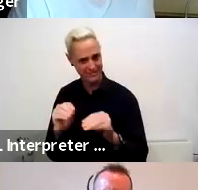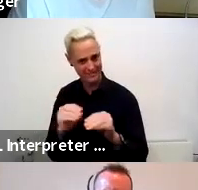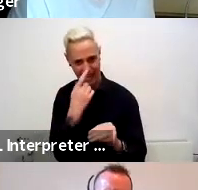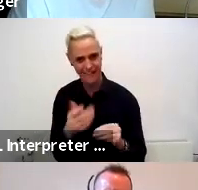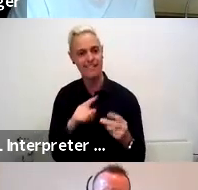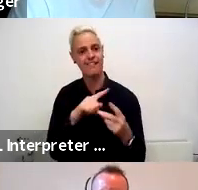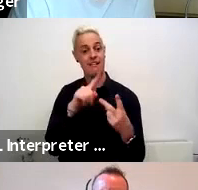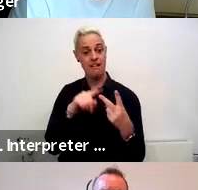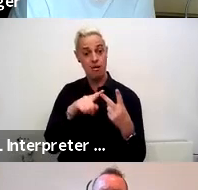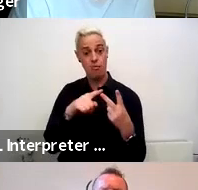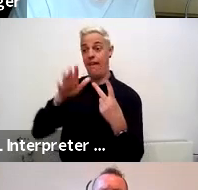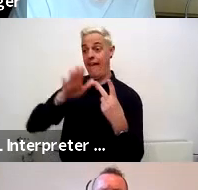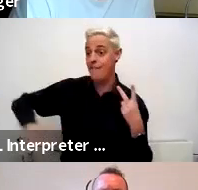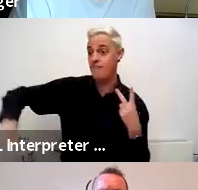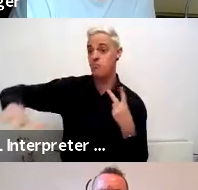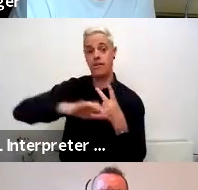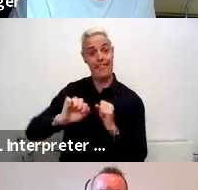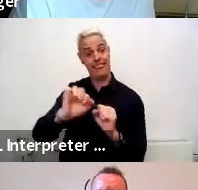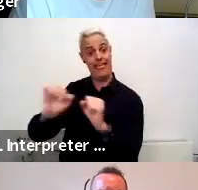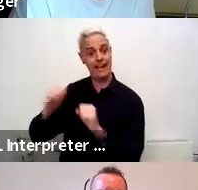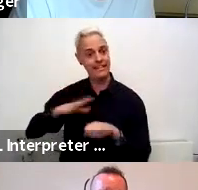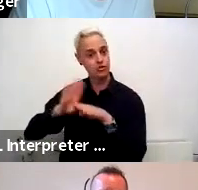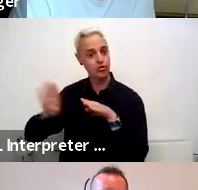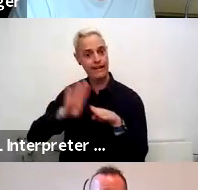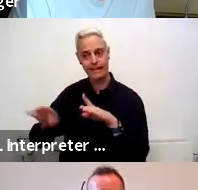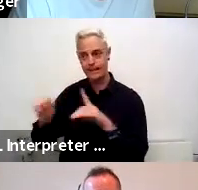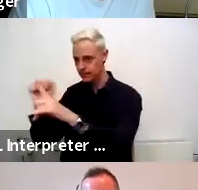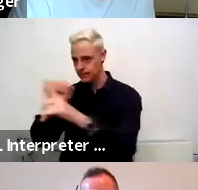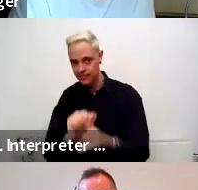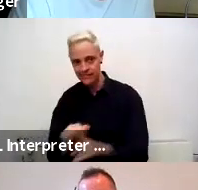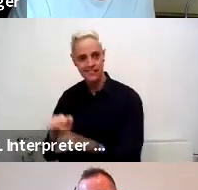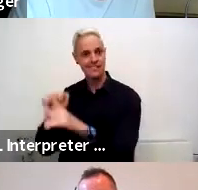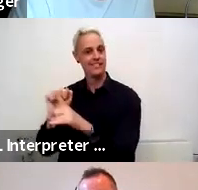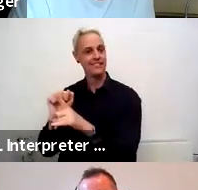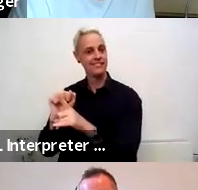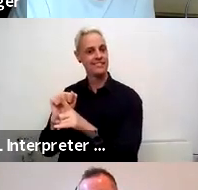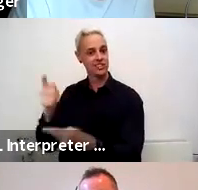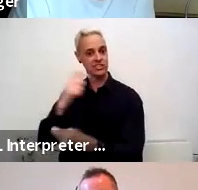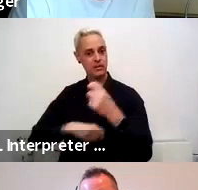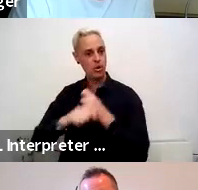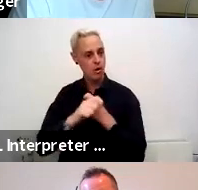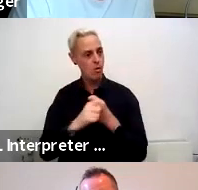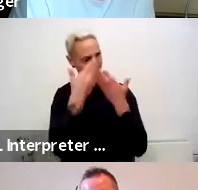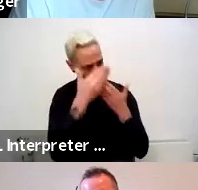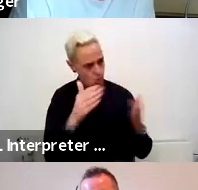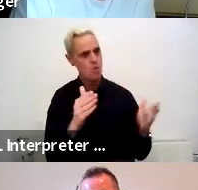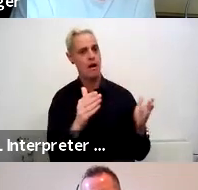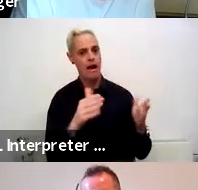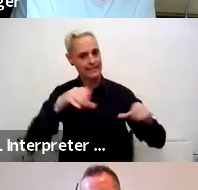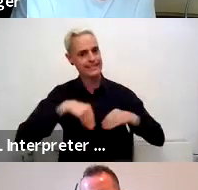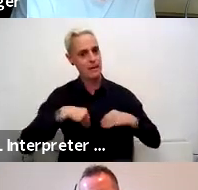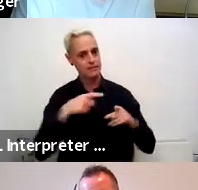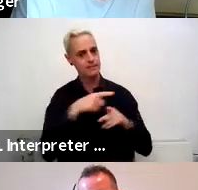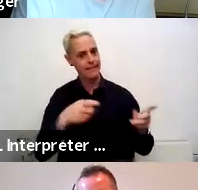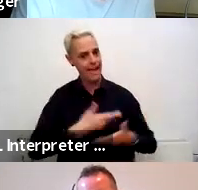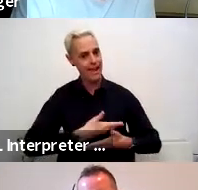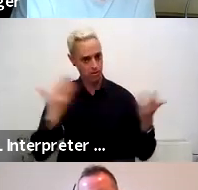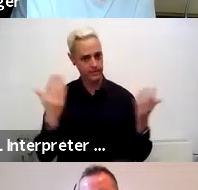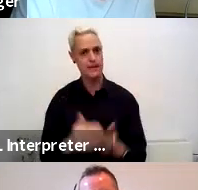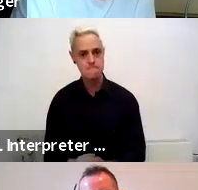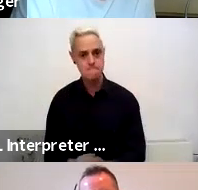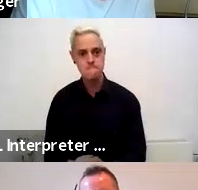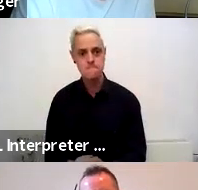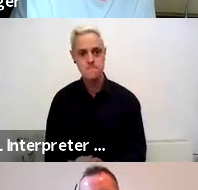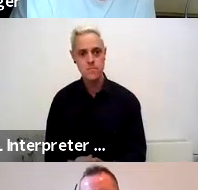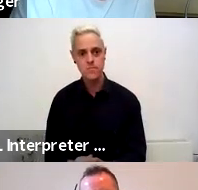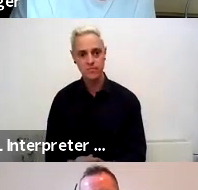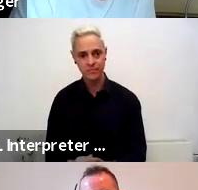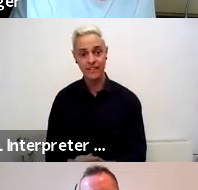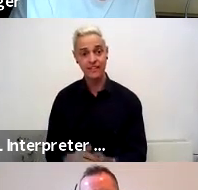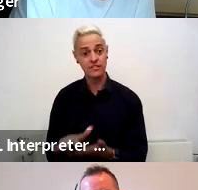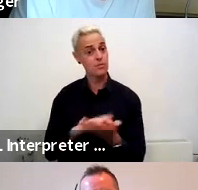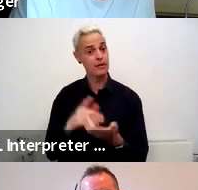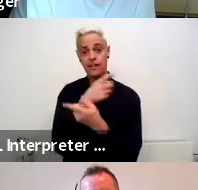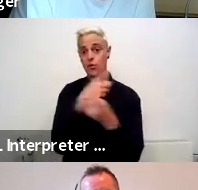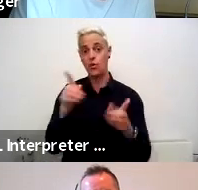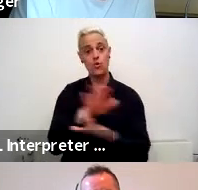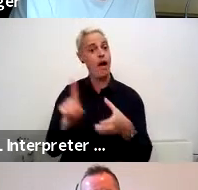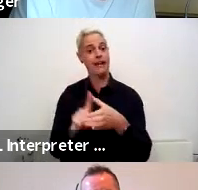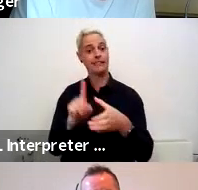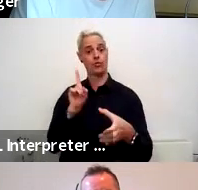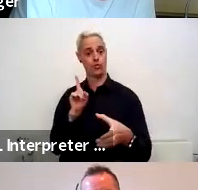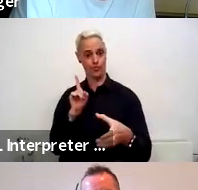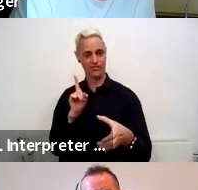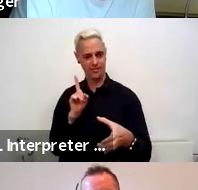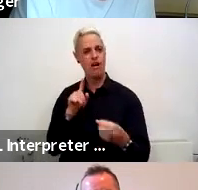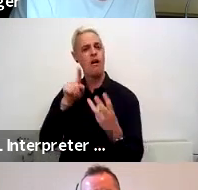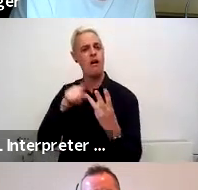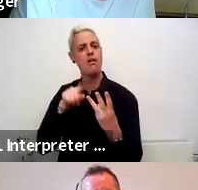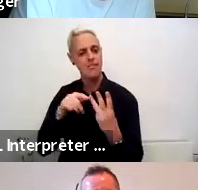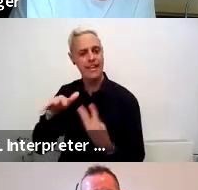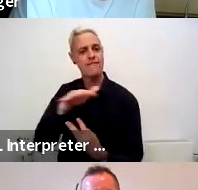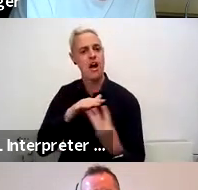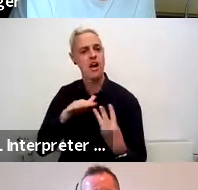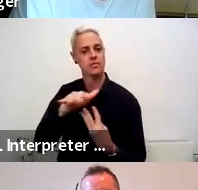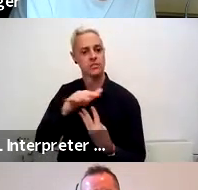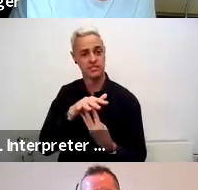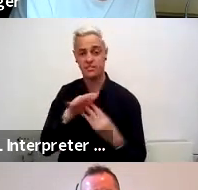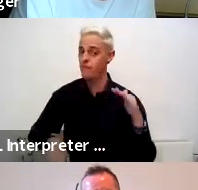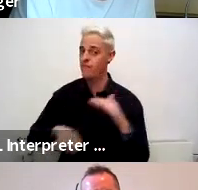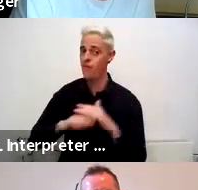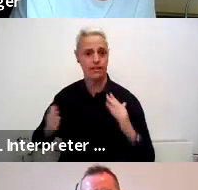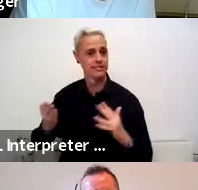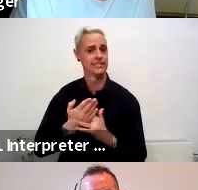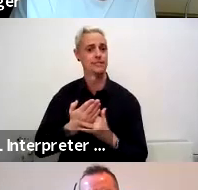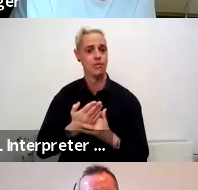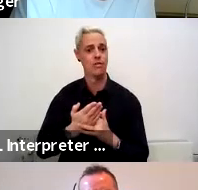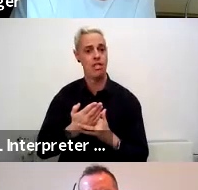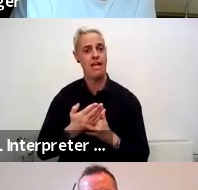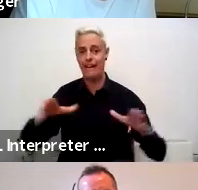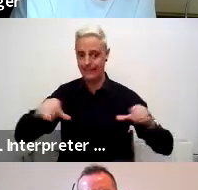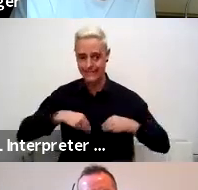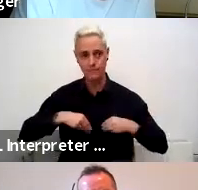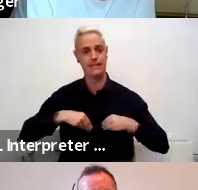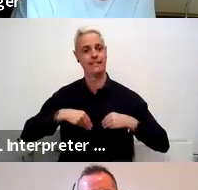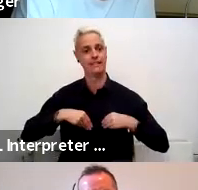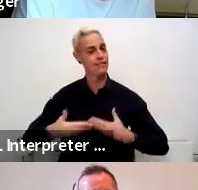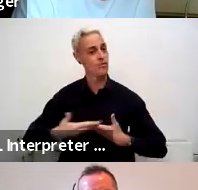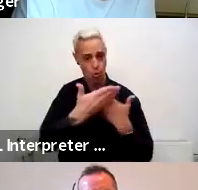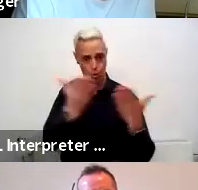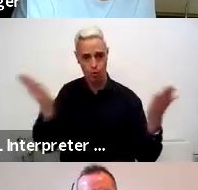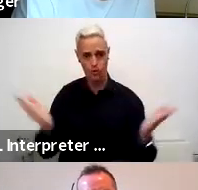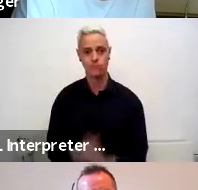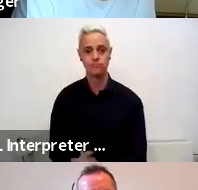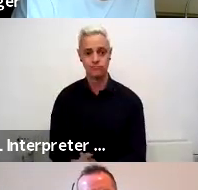I want everyone that you work with to get the training they require to show you acceptance and camaraderie ship at work. So you don't feel excluded. I want your environment to be fully accessible and fully accepting all of you.